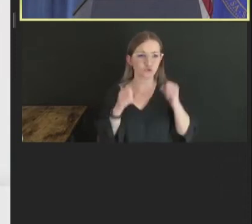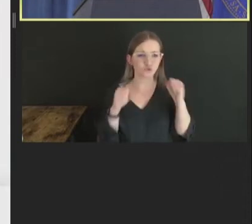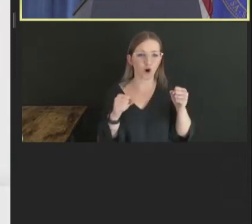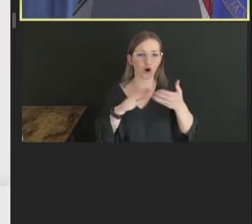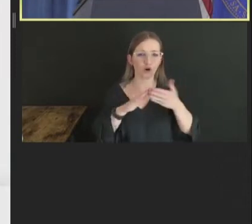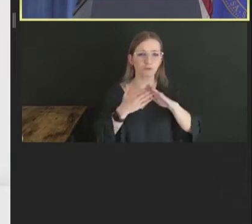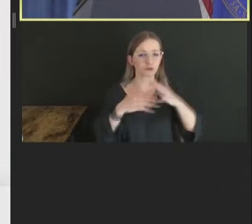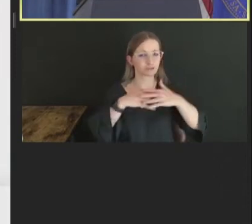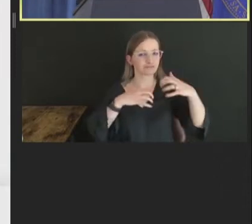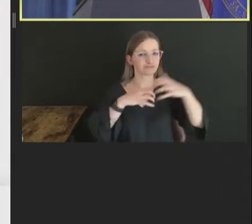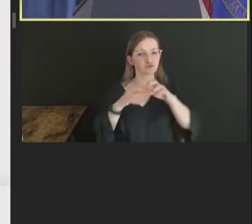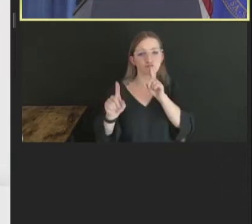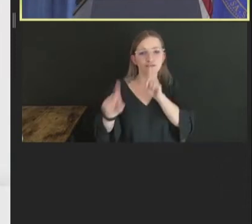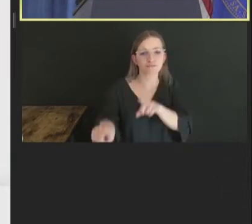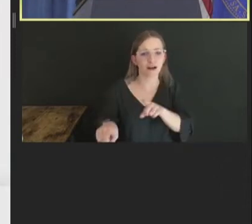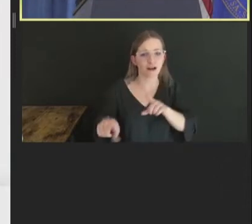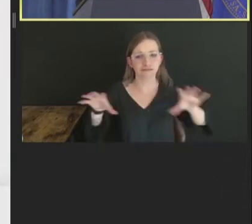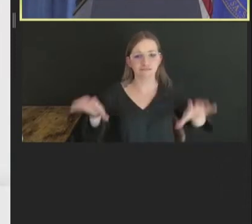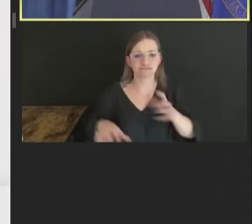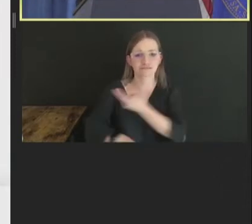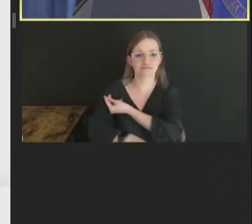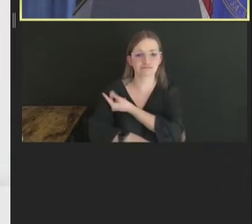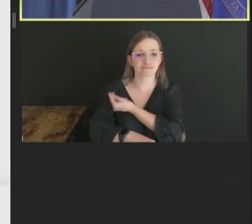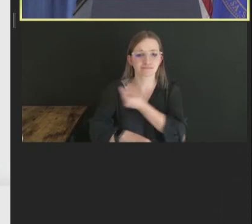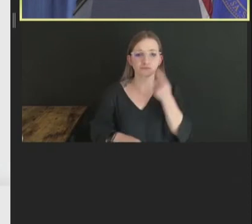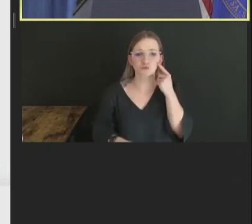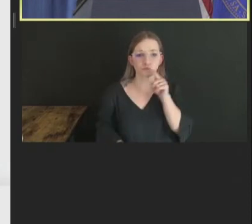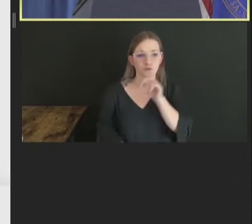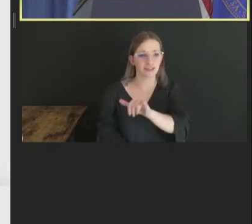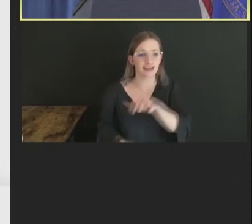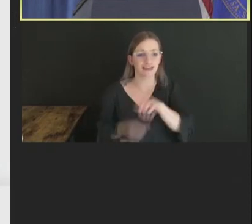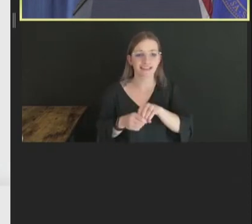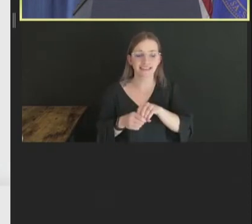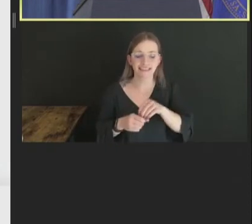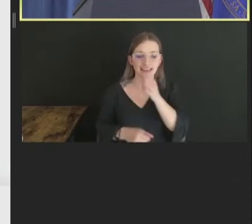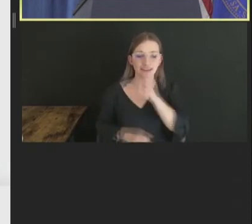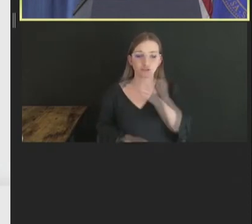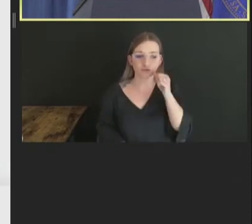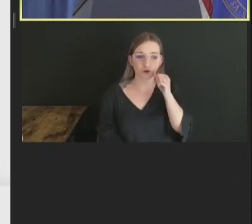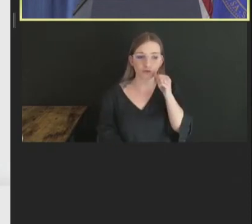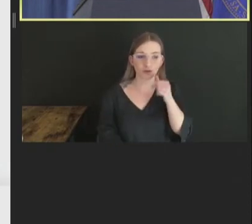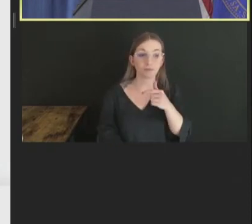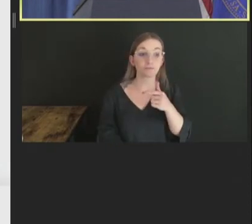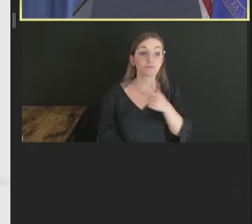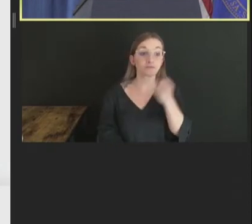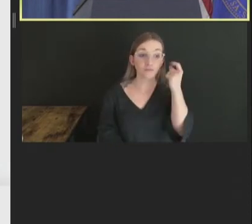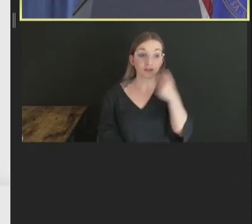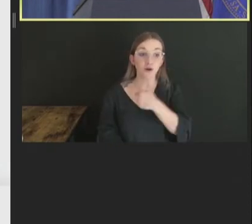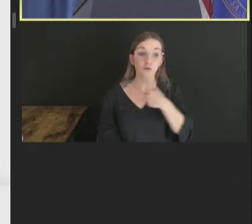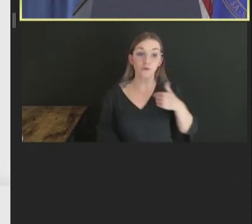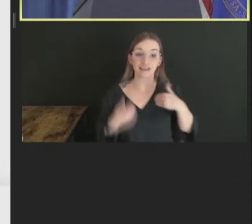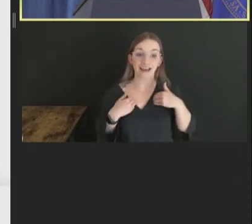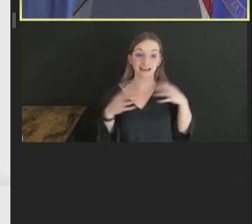So, Arizona has 22 tribes. We have the third highest American Indian Native American